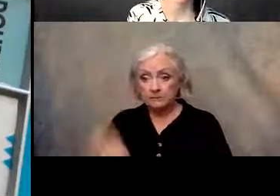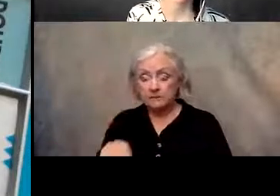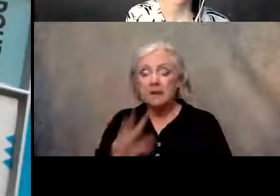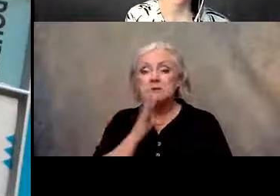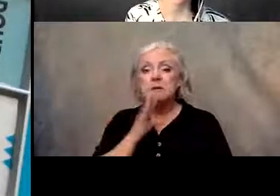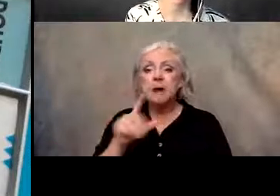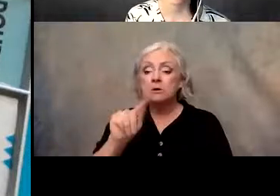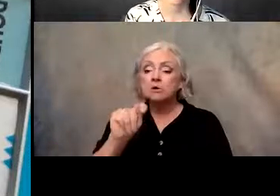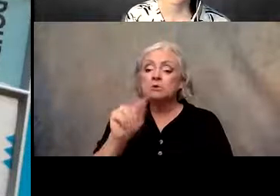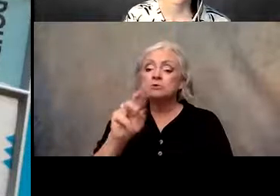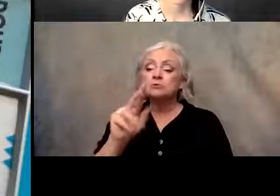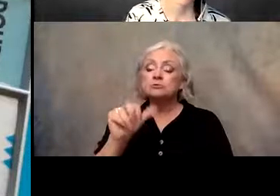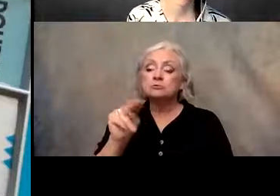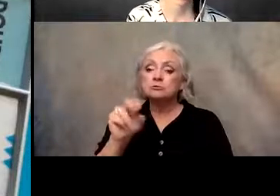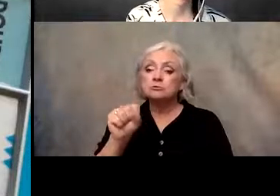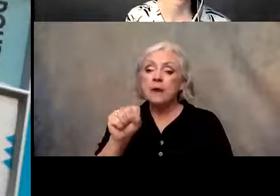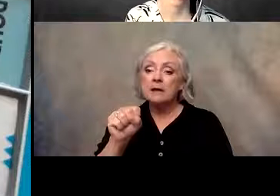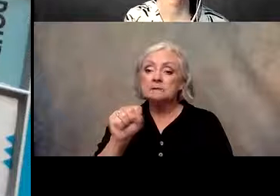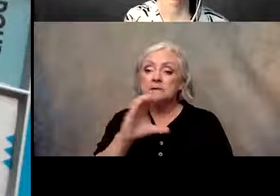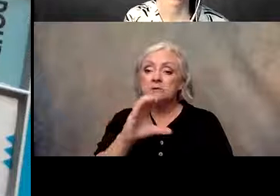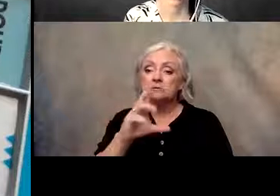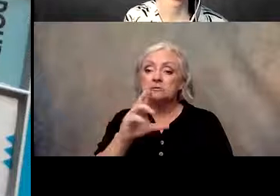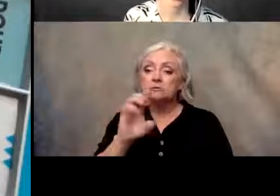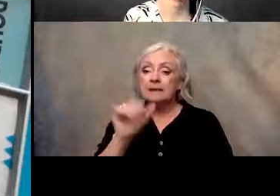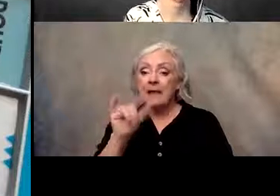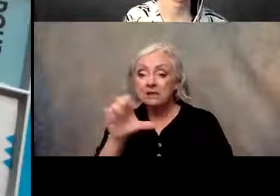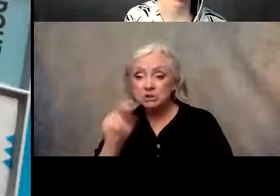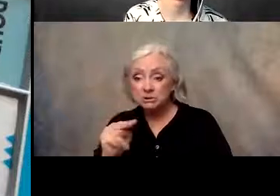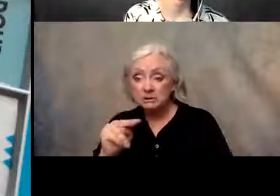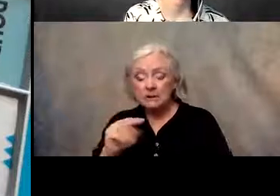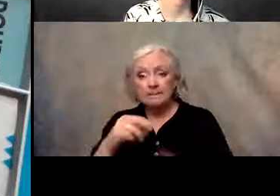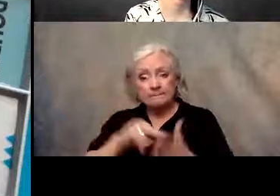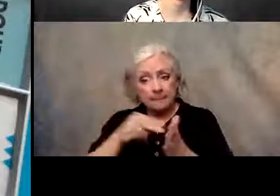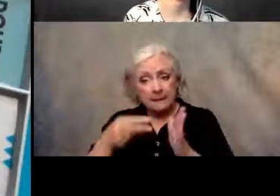it means taking a translation to the next level where we are using